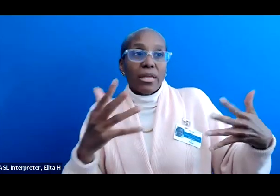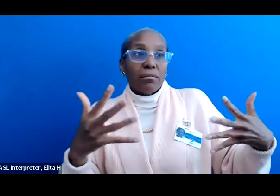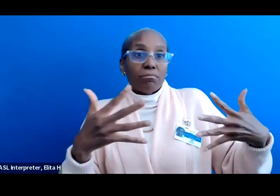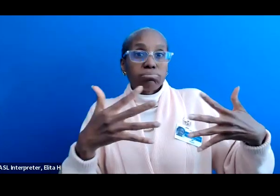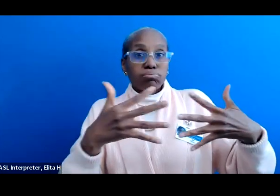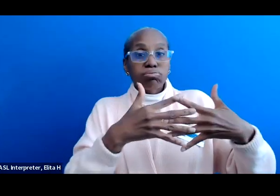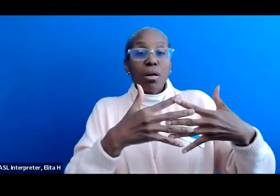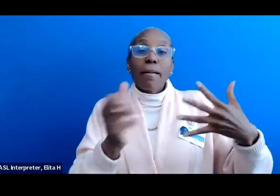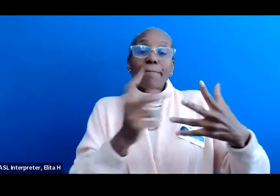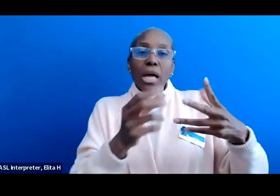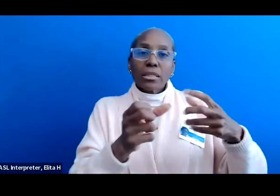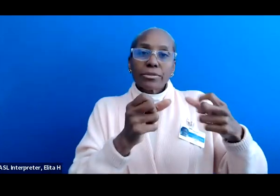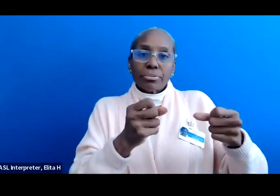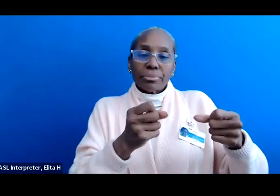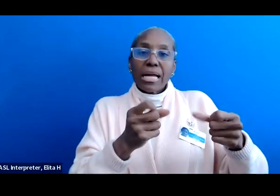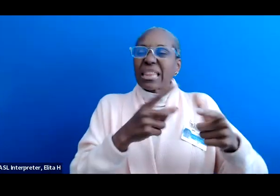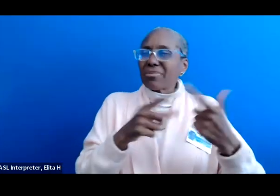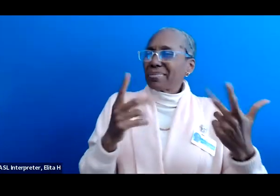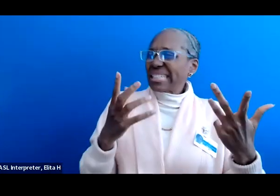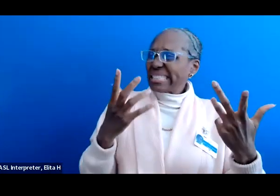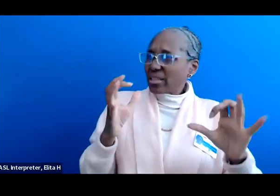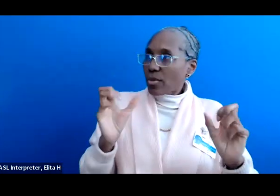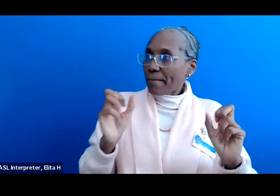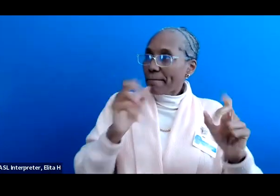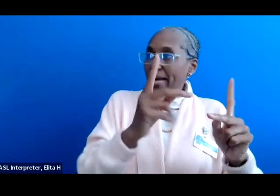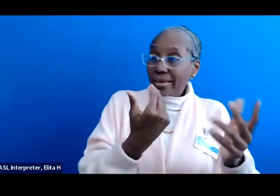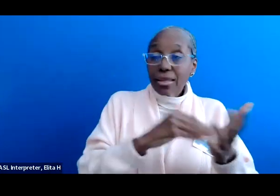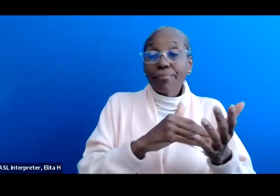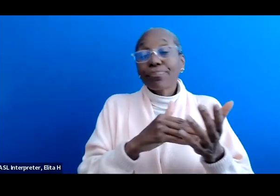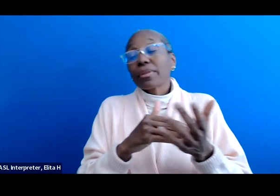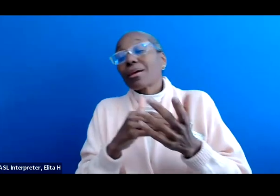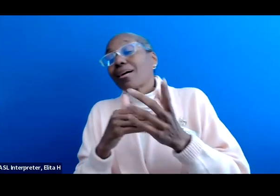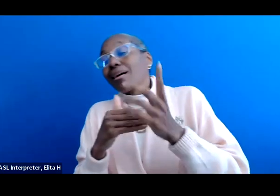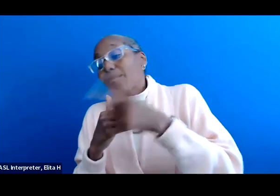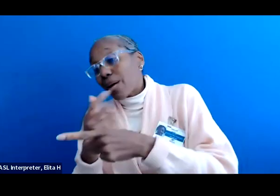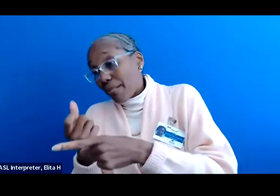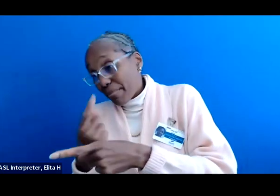But of the two, people generally like the Botox much better than they like taking the oral pills.